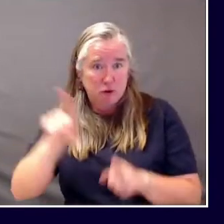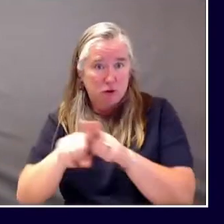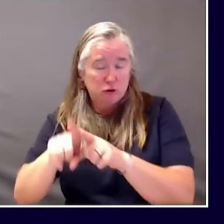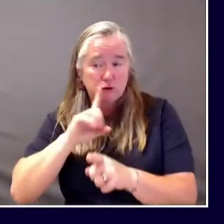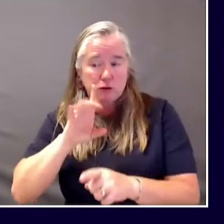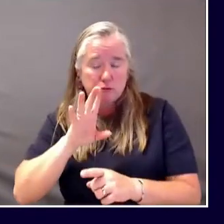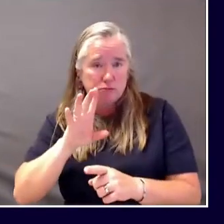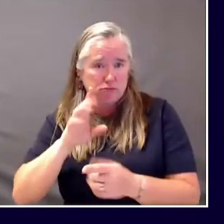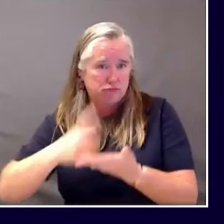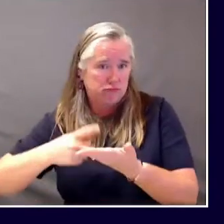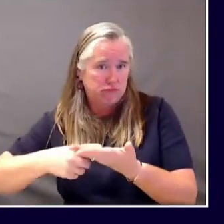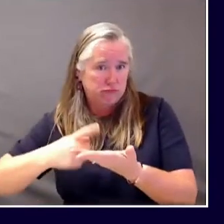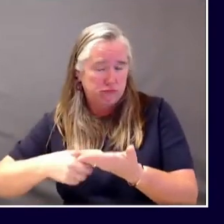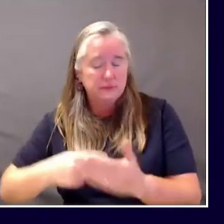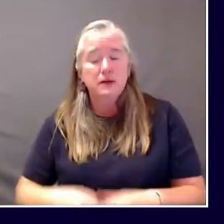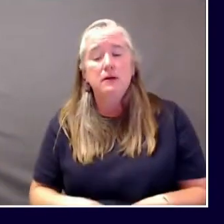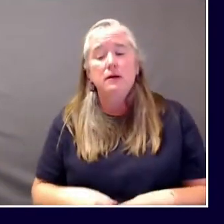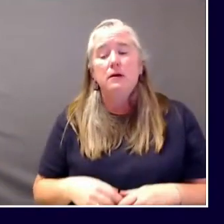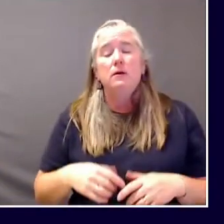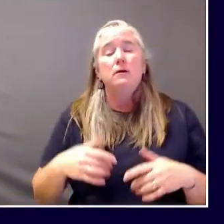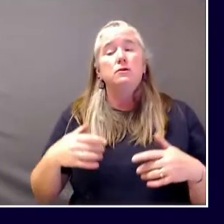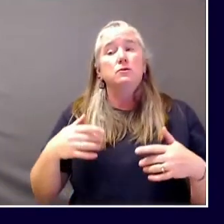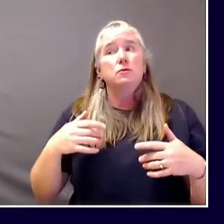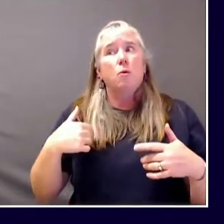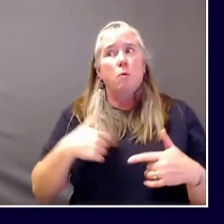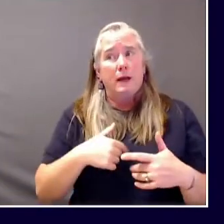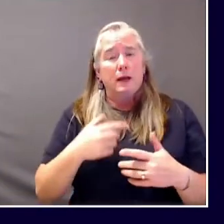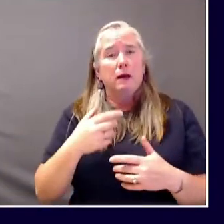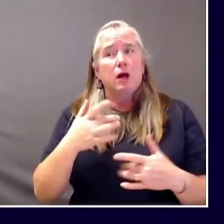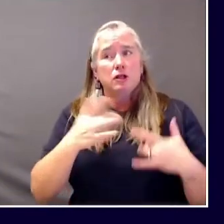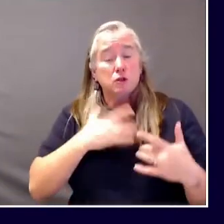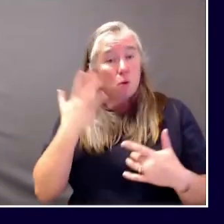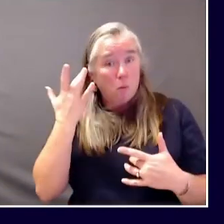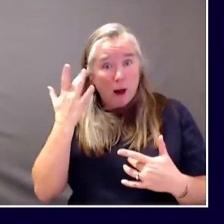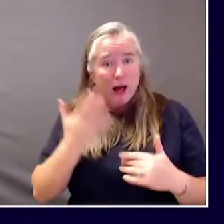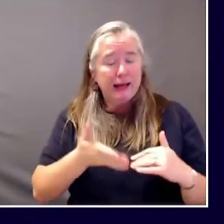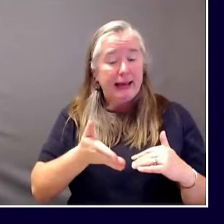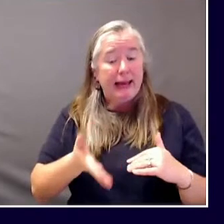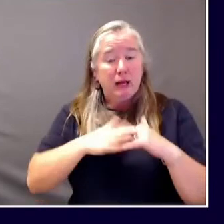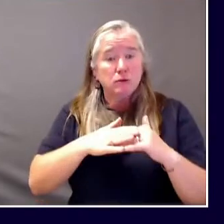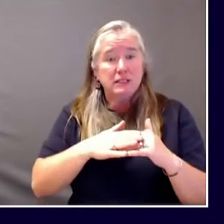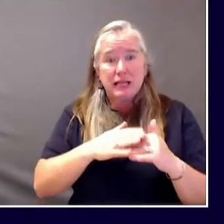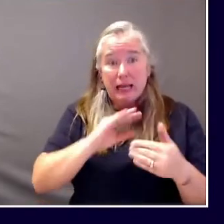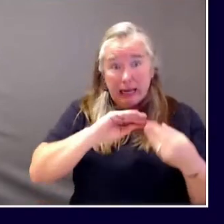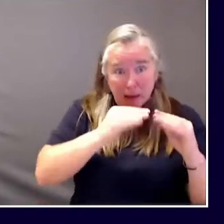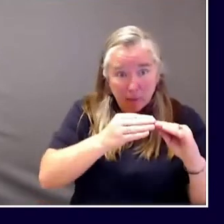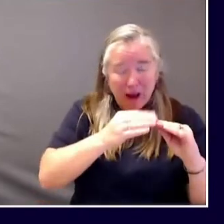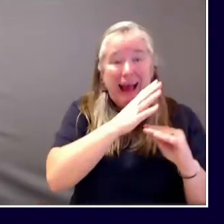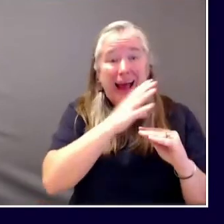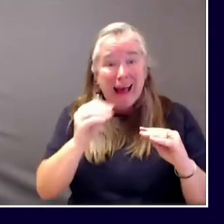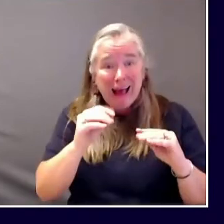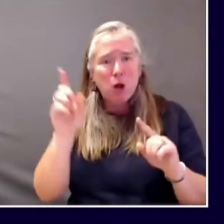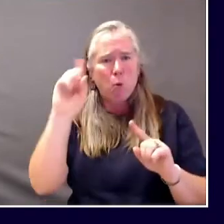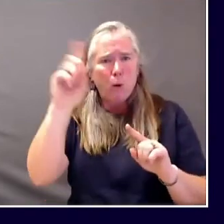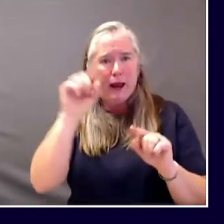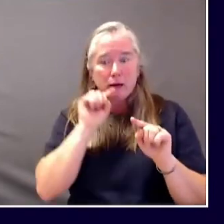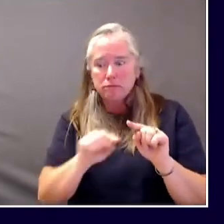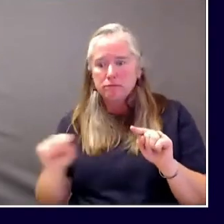both in the as well as the G. was significant and concerning